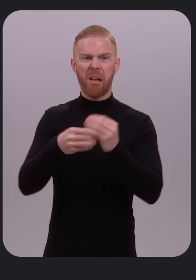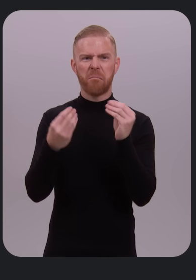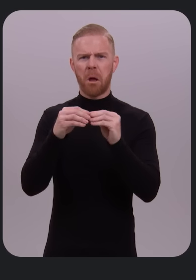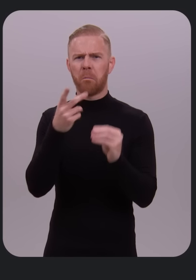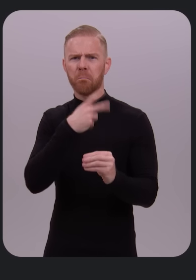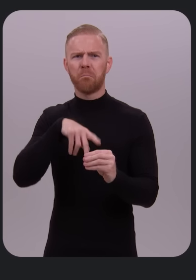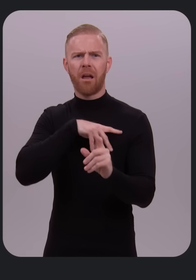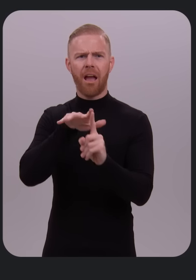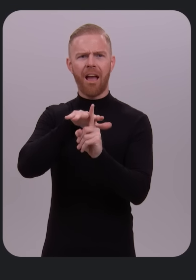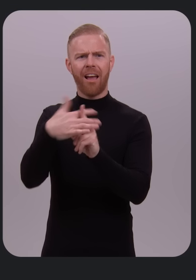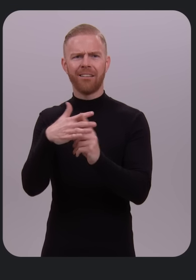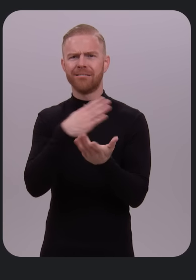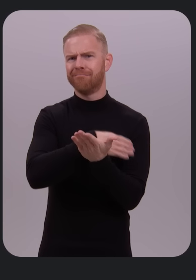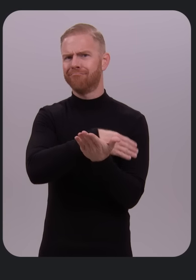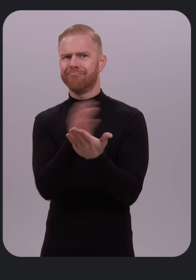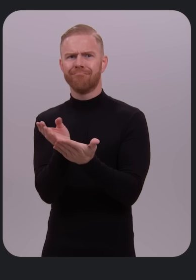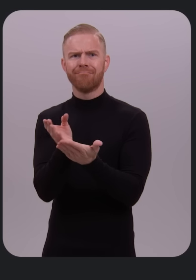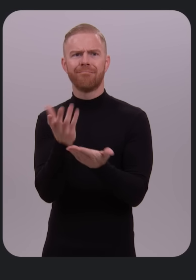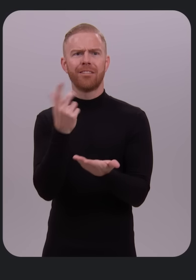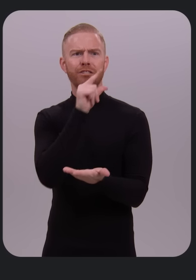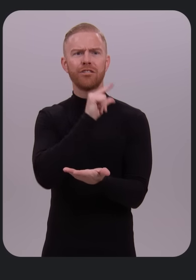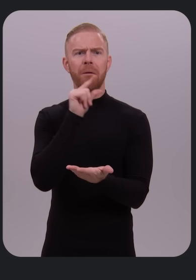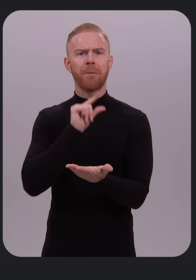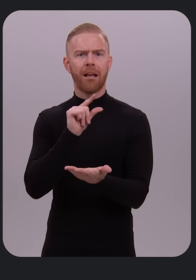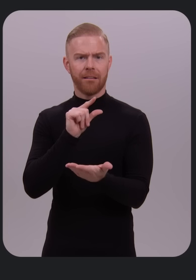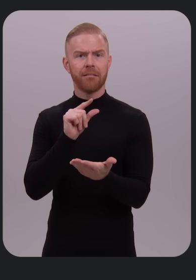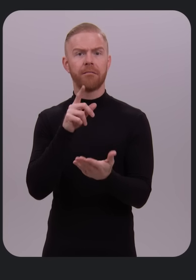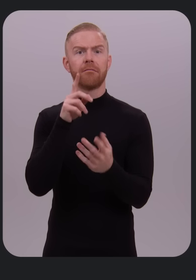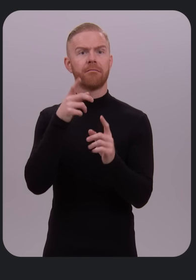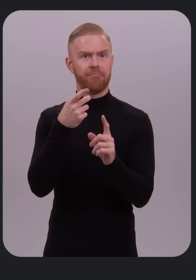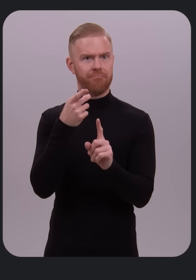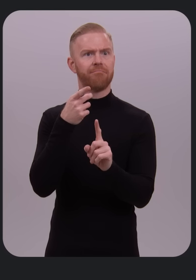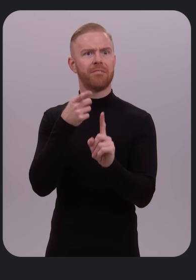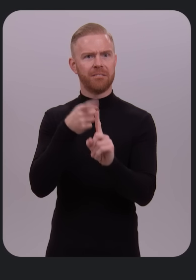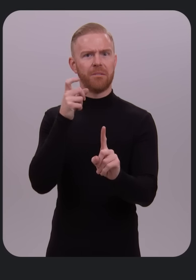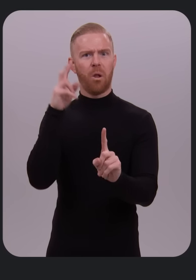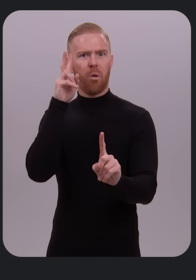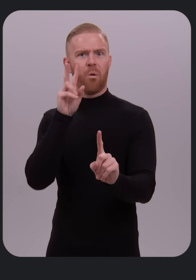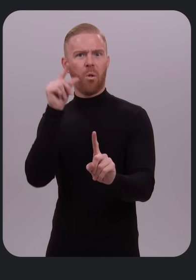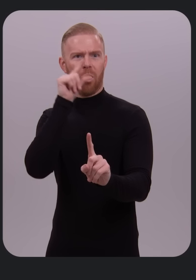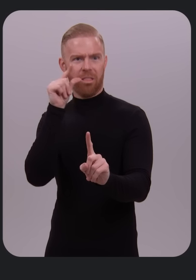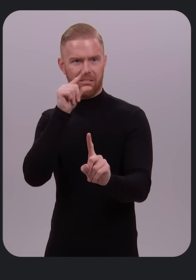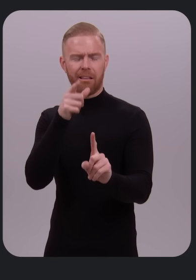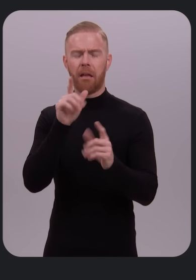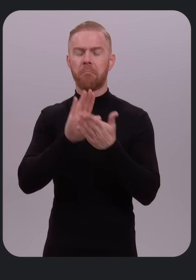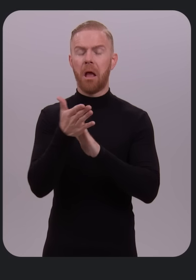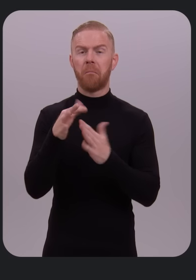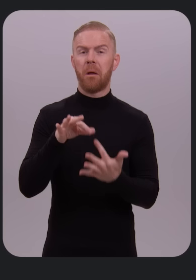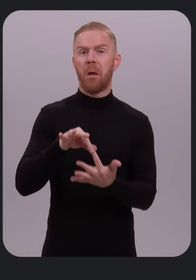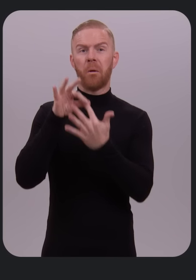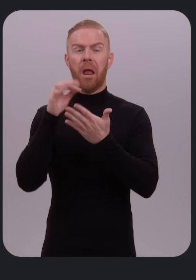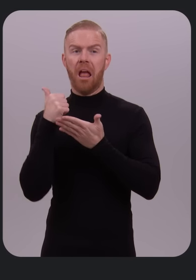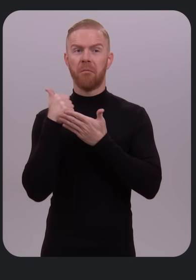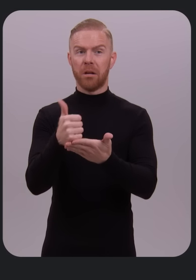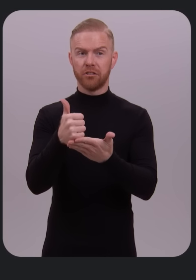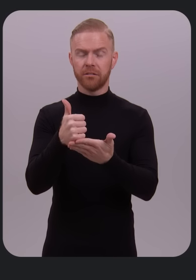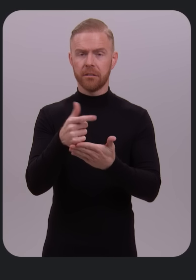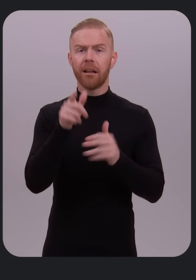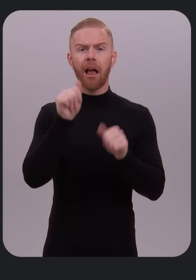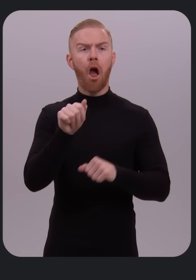from across Google to Gemini, so it will be uniquely helpful. You can choose to turn this on, and you'll always